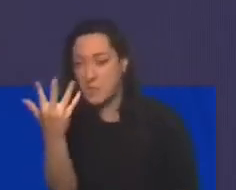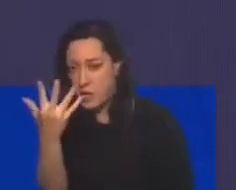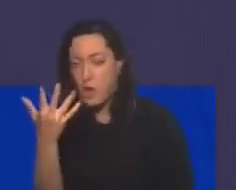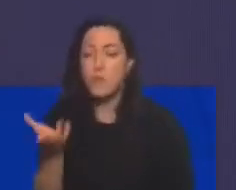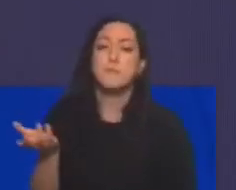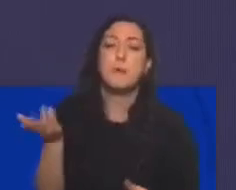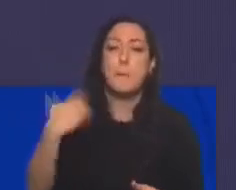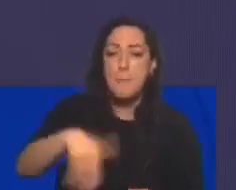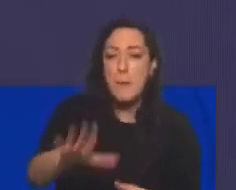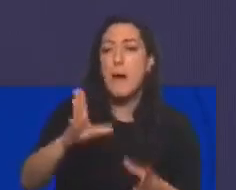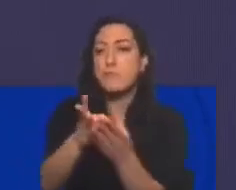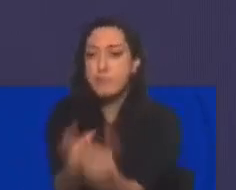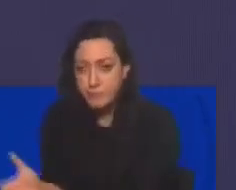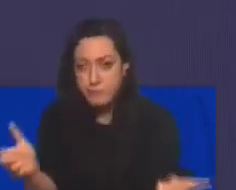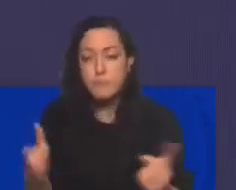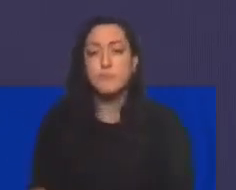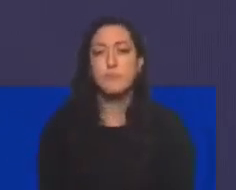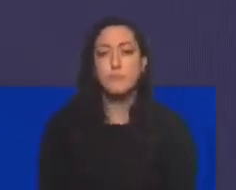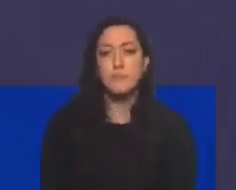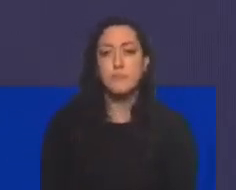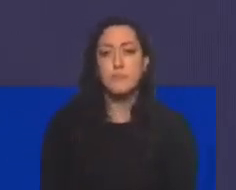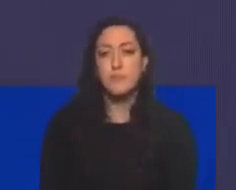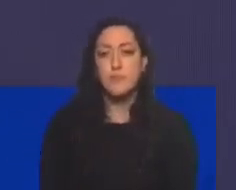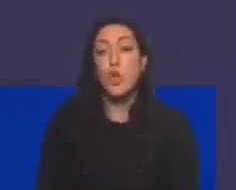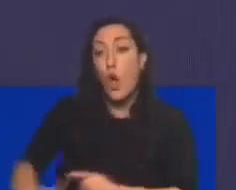inflation is 1.5. And that is going to disappear.